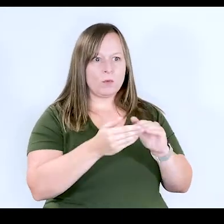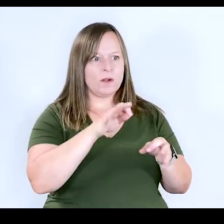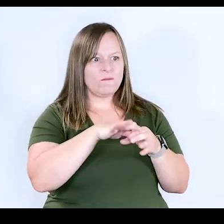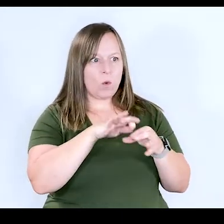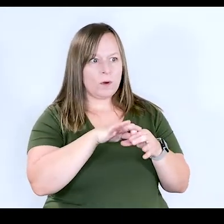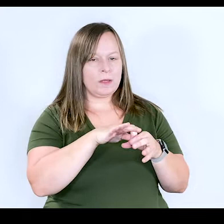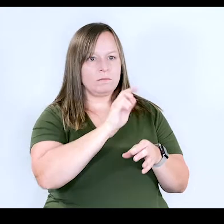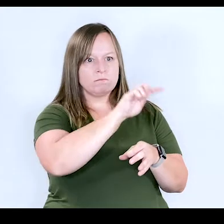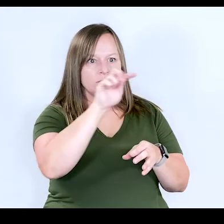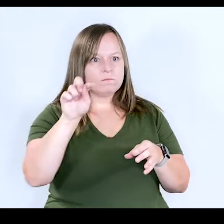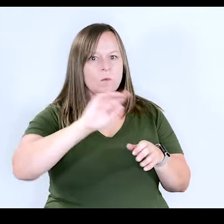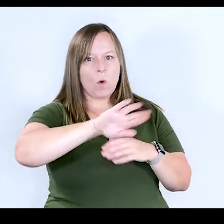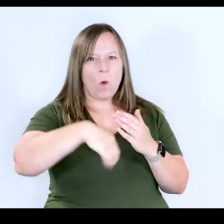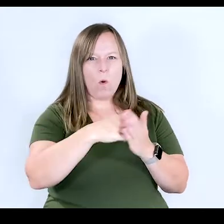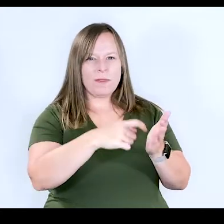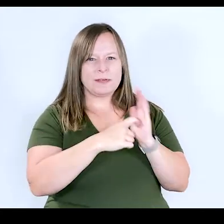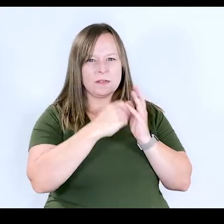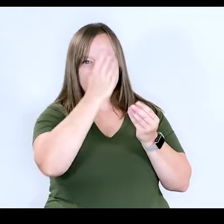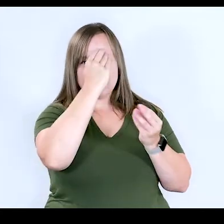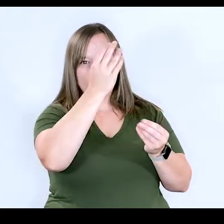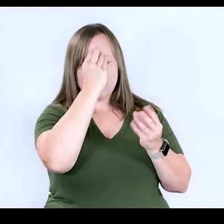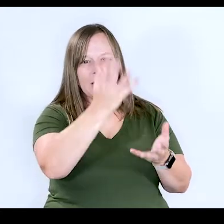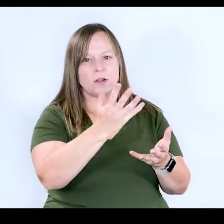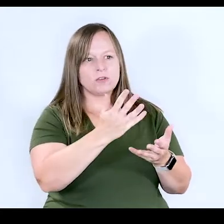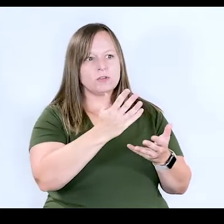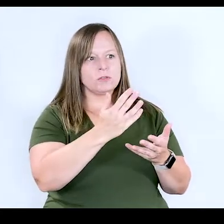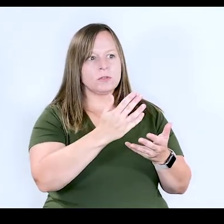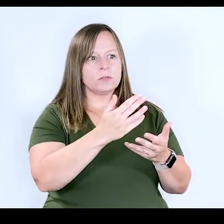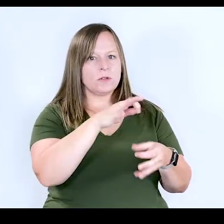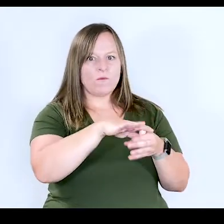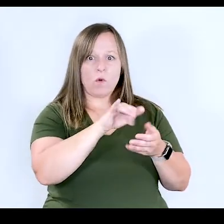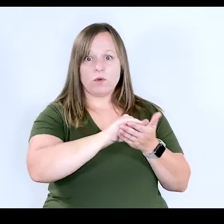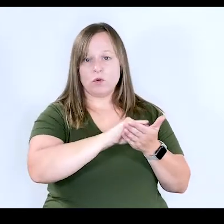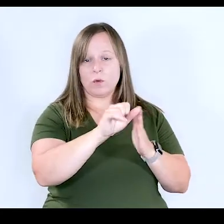voting and have all the necessary information to vote in New York.